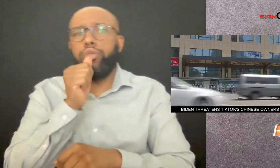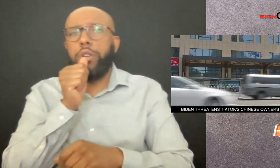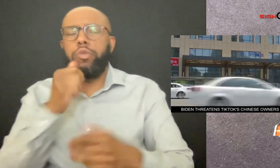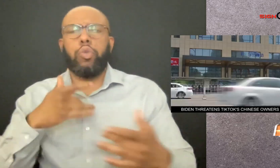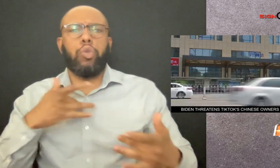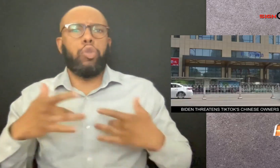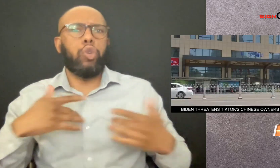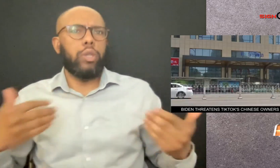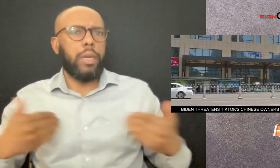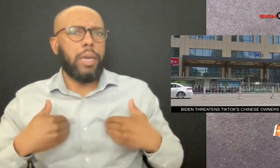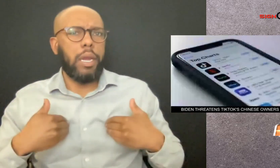concerns.